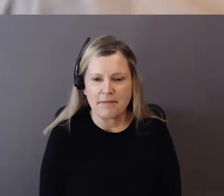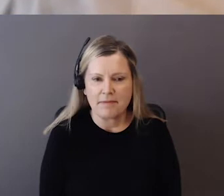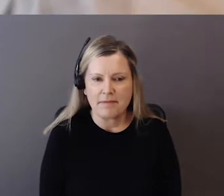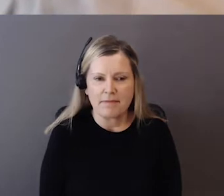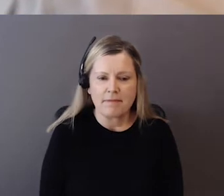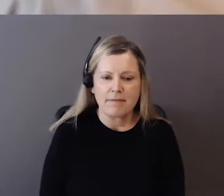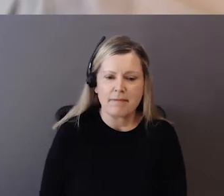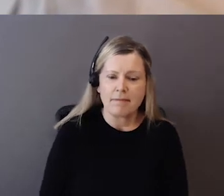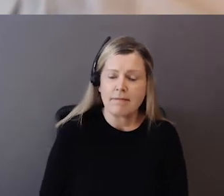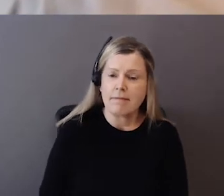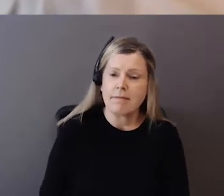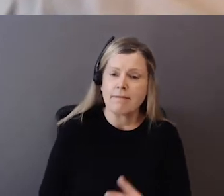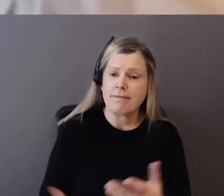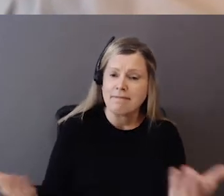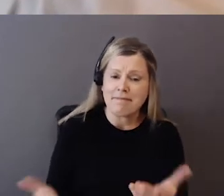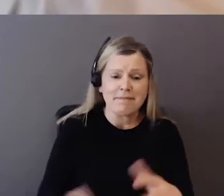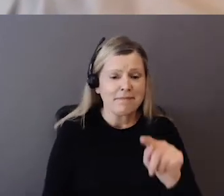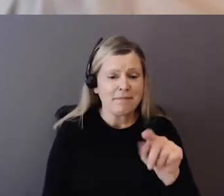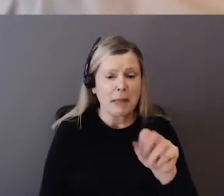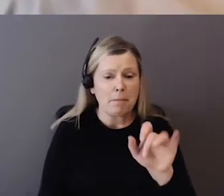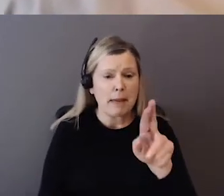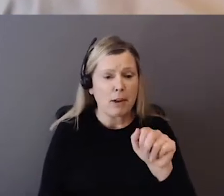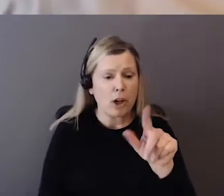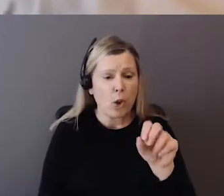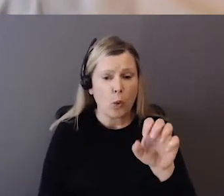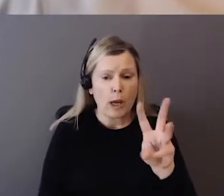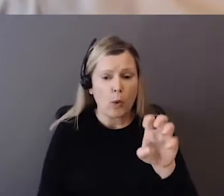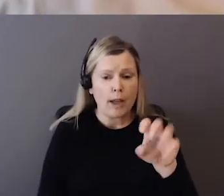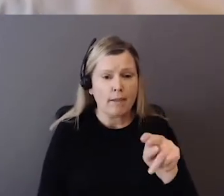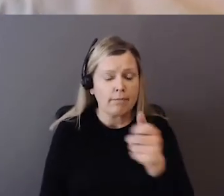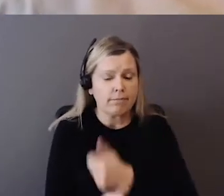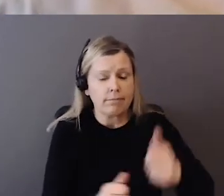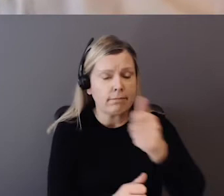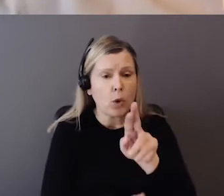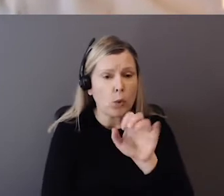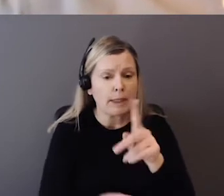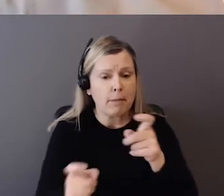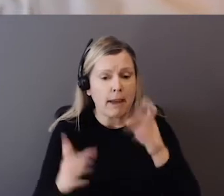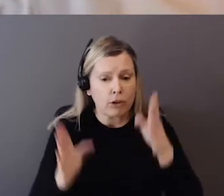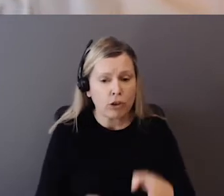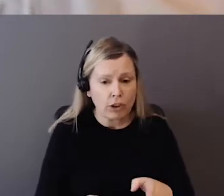So, with me today, is Tamira Loewen, a Senior Manager, Risk Management, and Tamira,